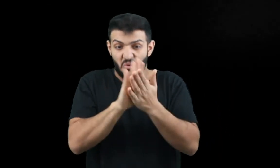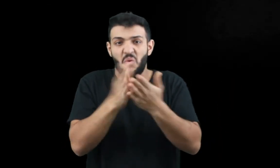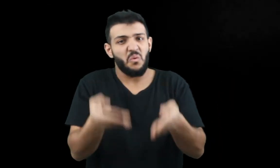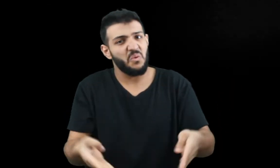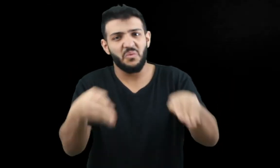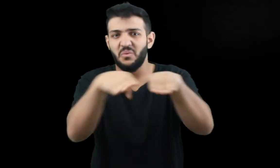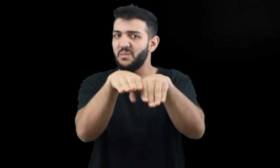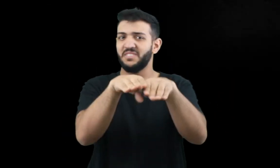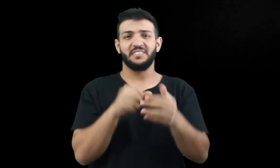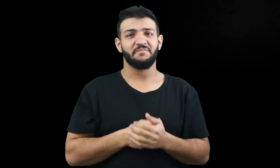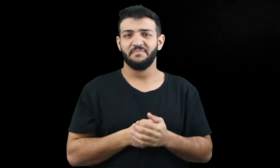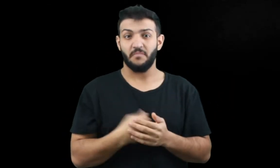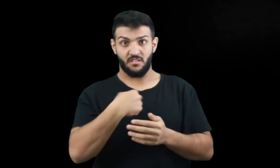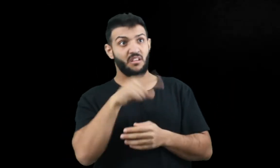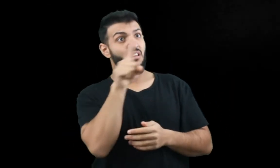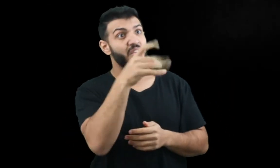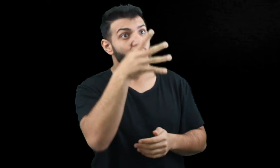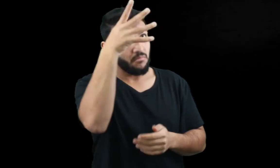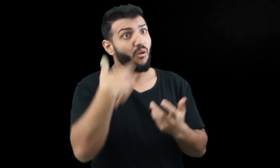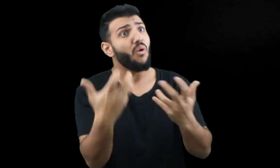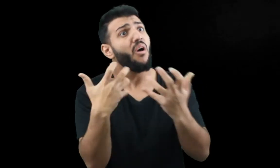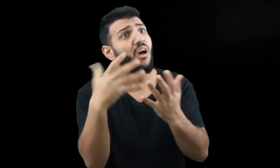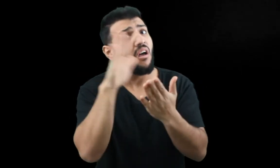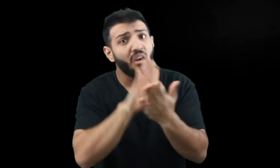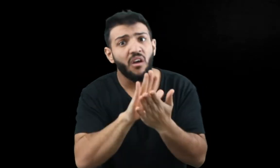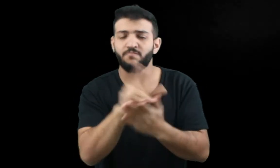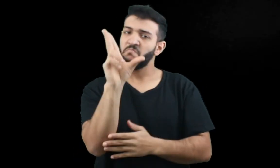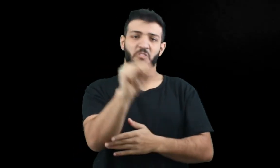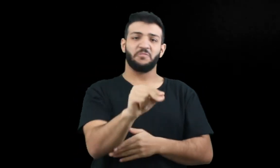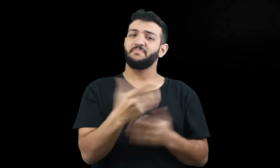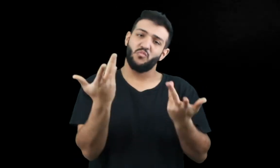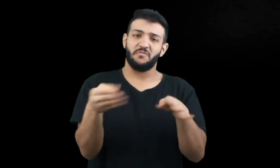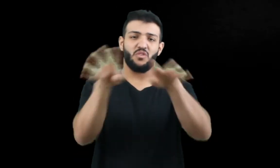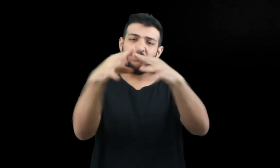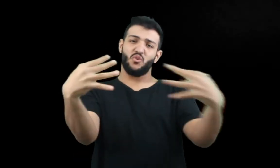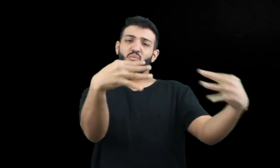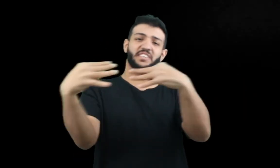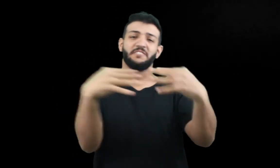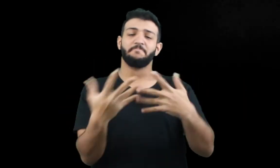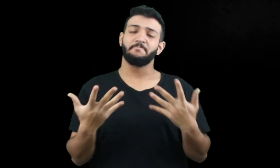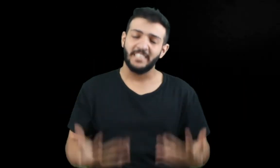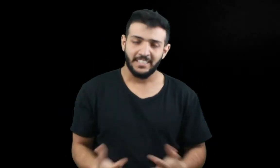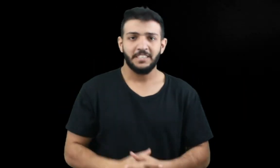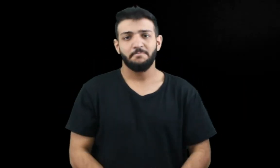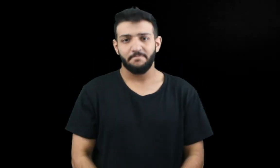After the school closed I told my parents I wanted to go to school. But my parents said the school was closed because of the war.